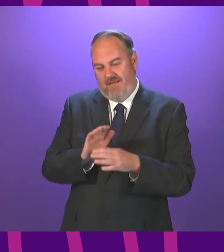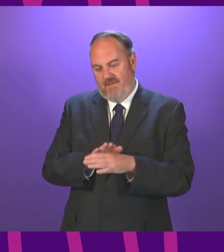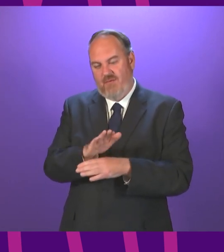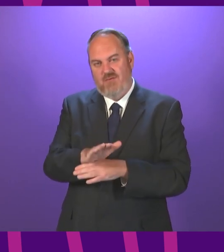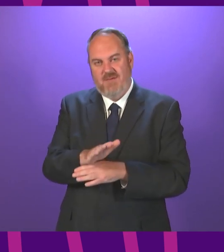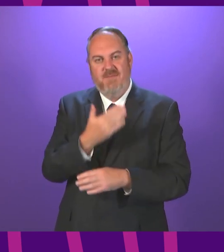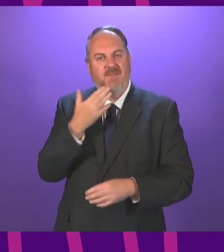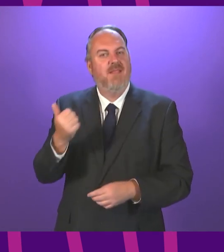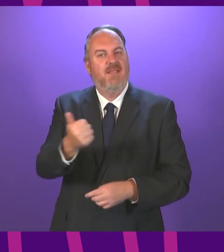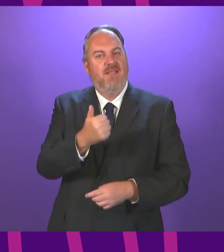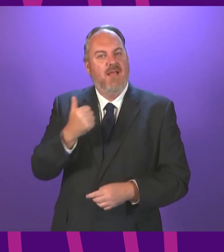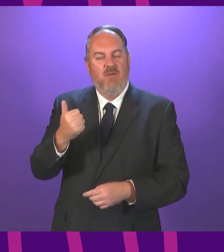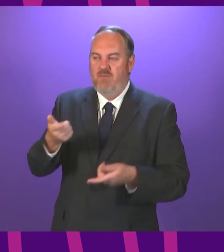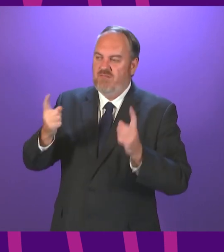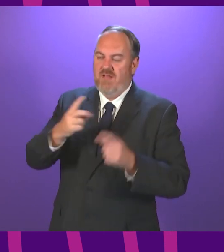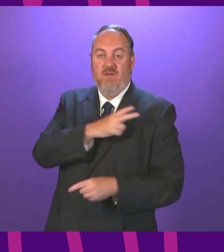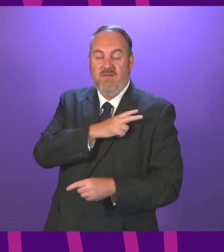Thank you. I look forward to answering questions.